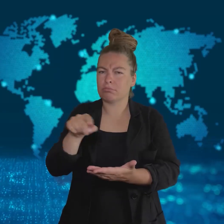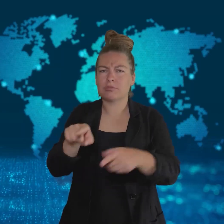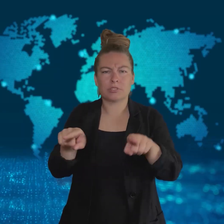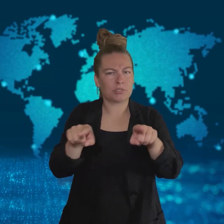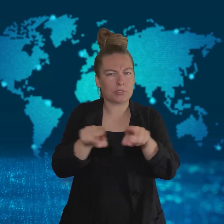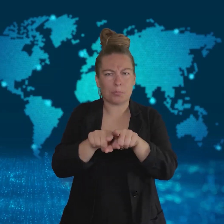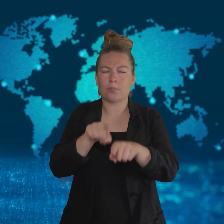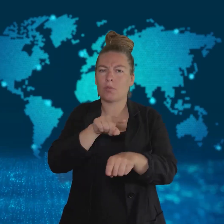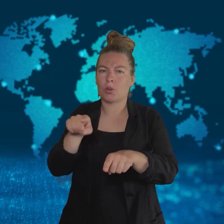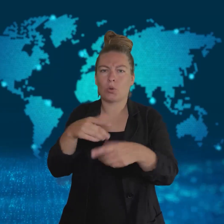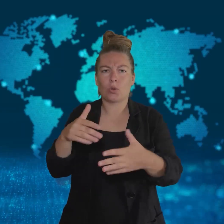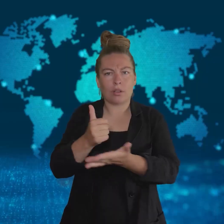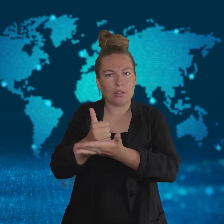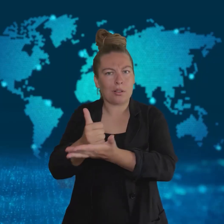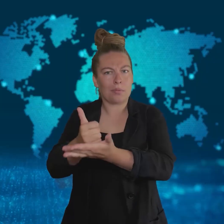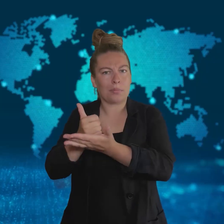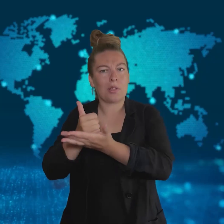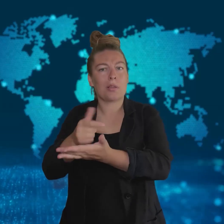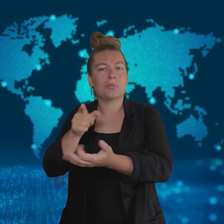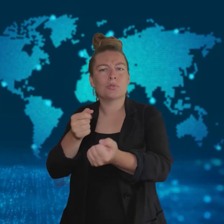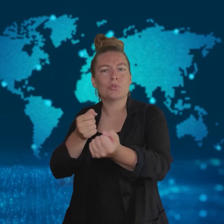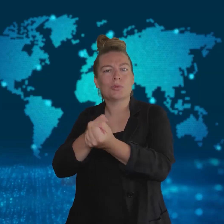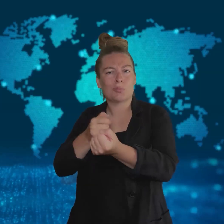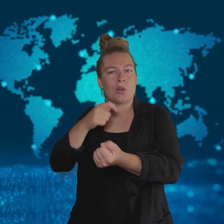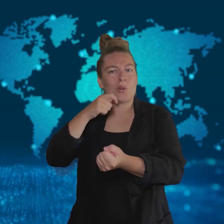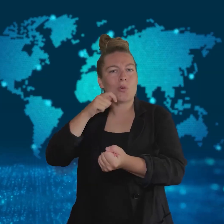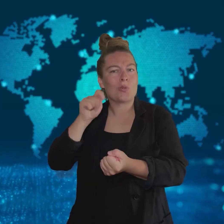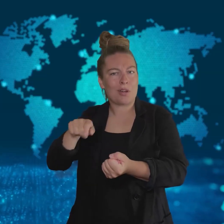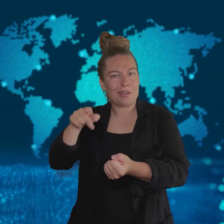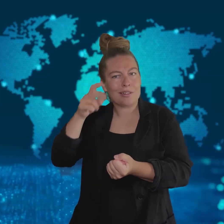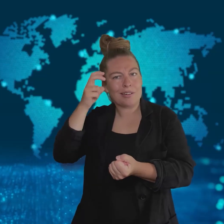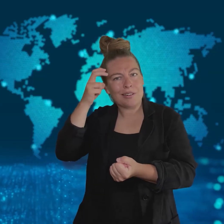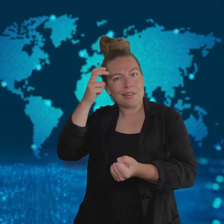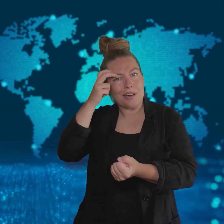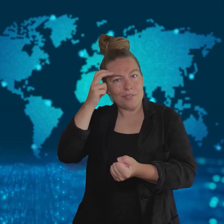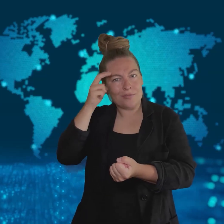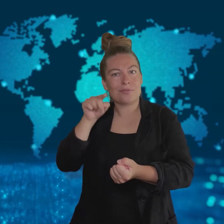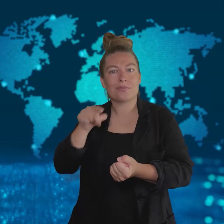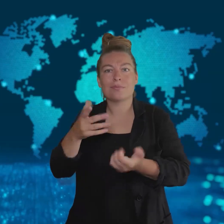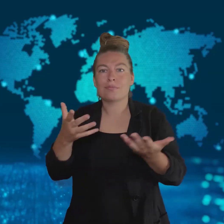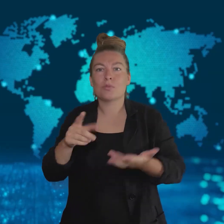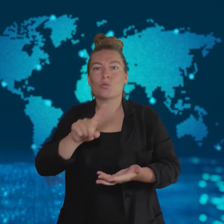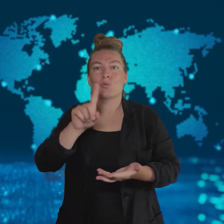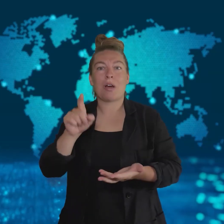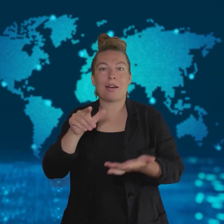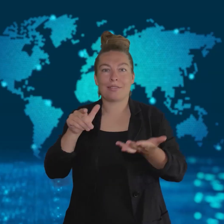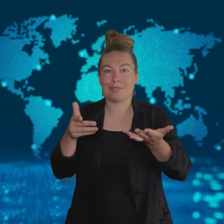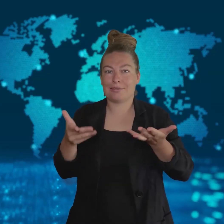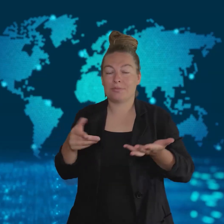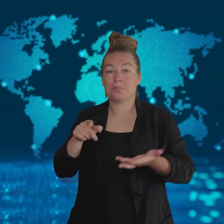He has said he will refuse to ratify Ukraineâ€™s entry to NATO.